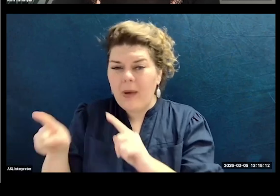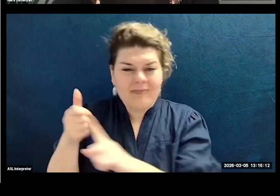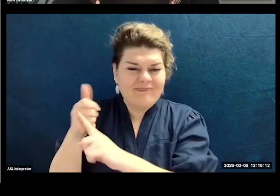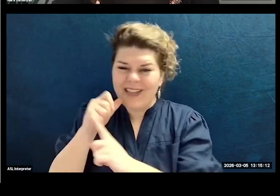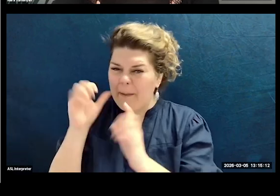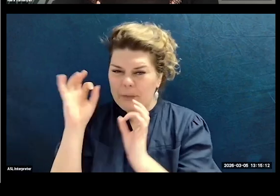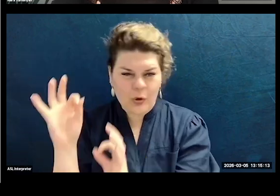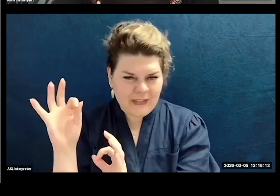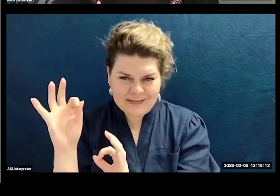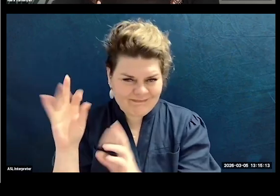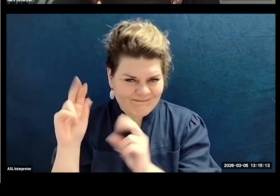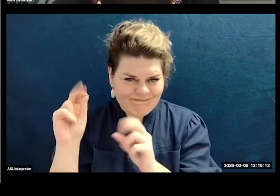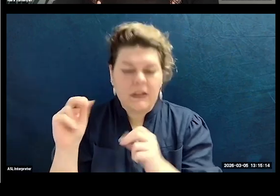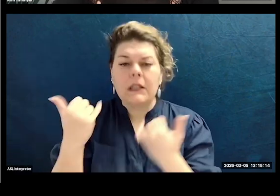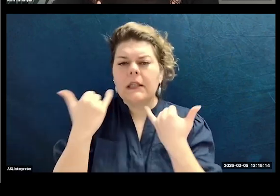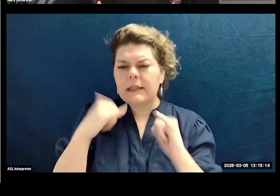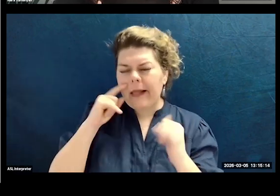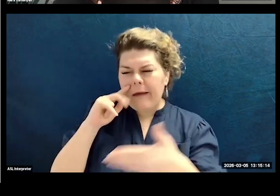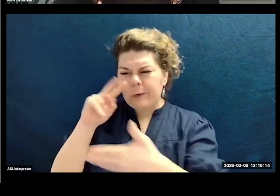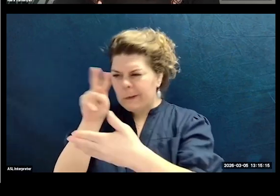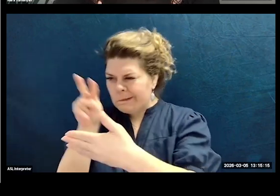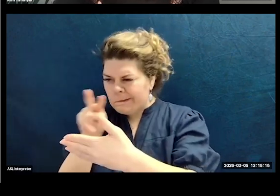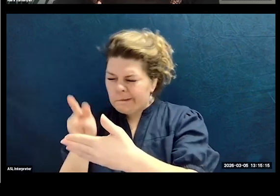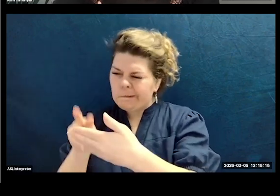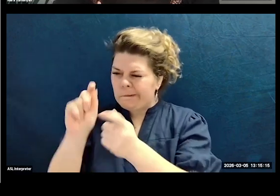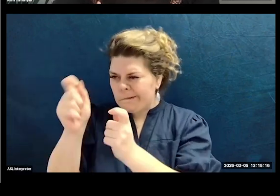It still requires careful review and manual correction.